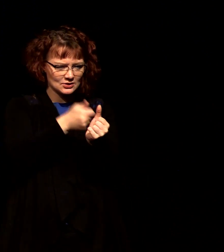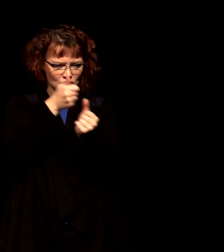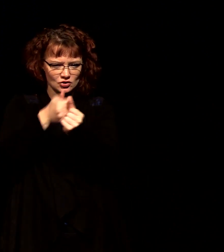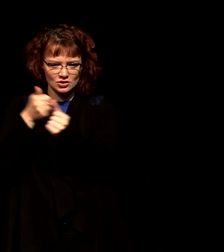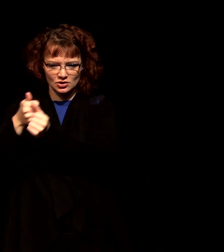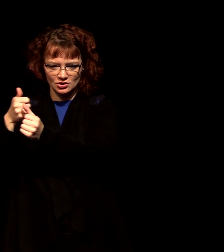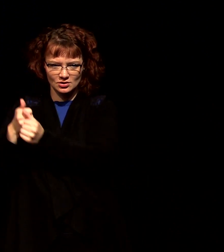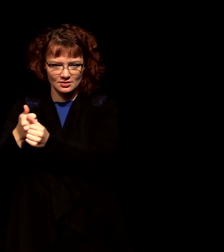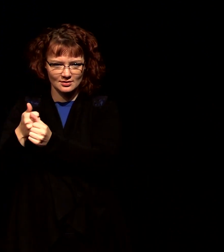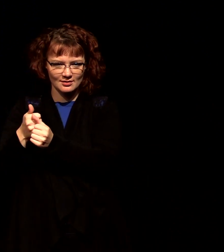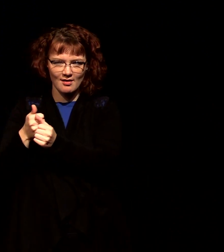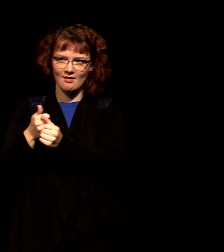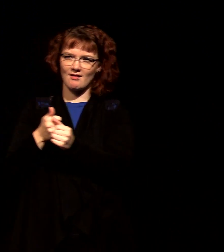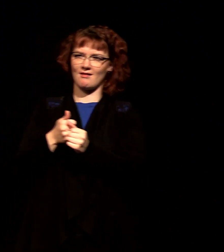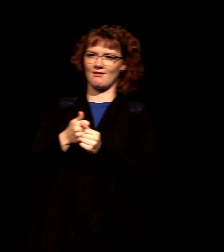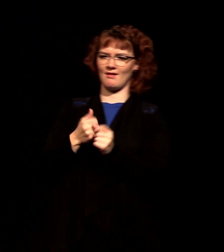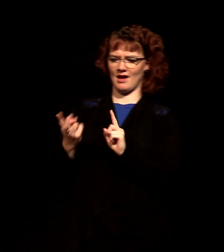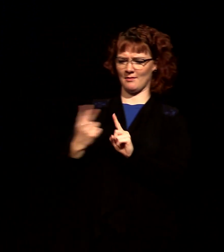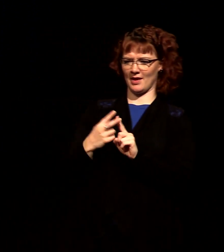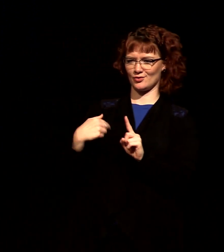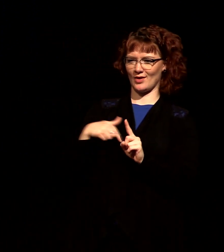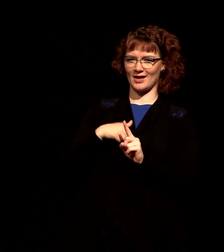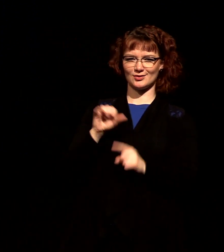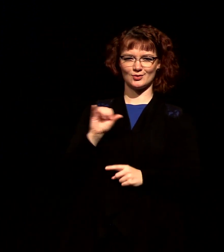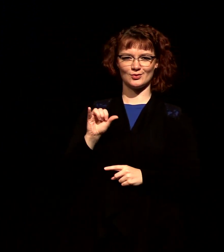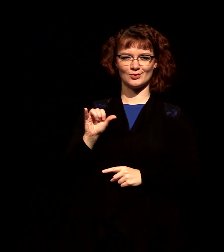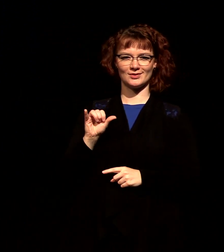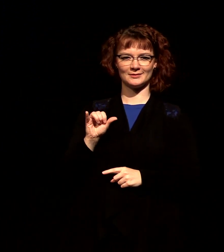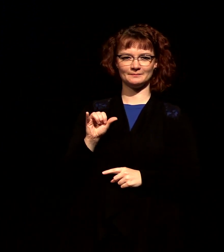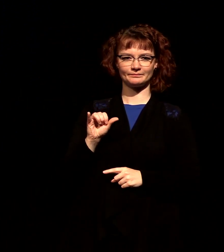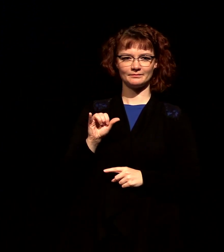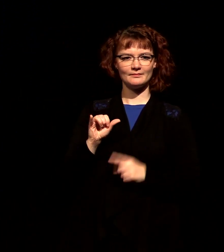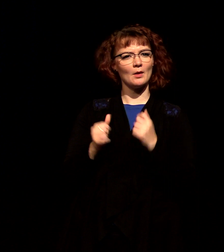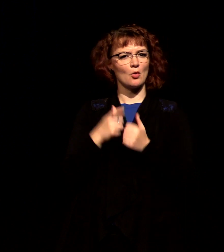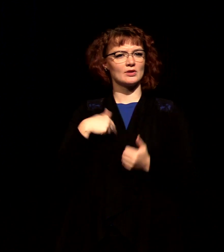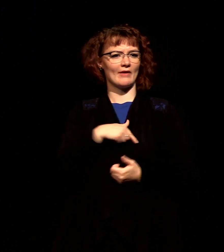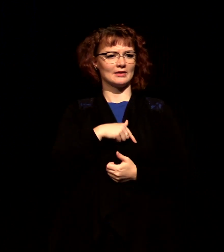unique and special ways? How do we proclaim, and publish and